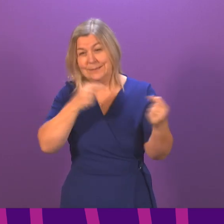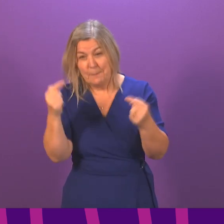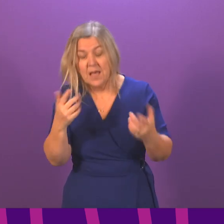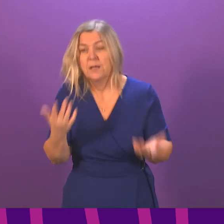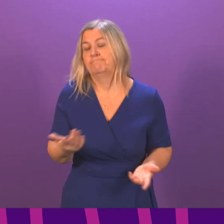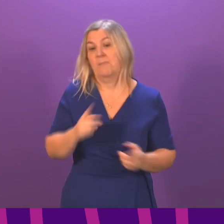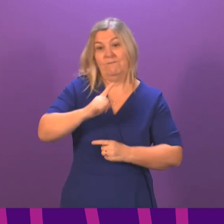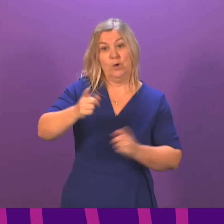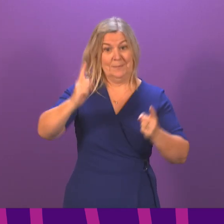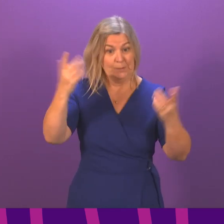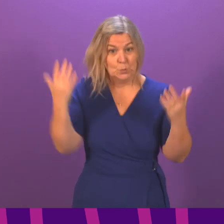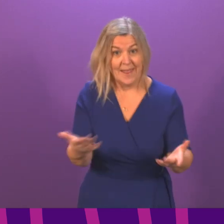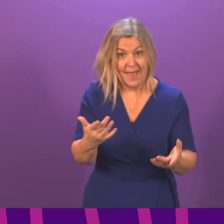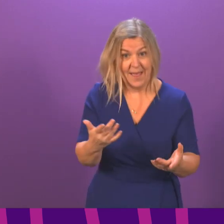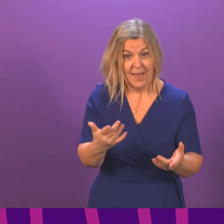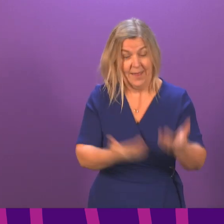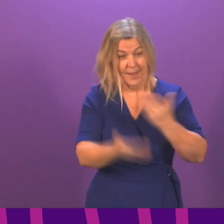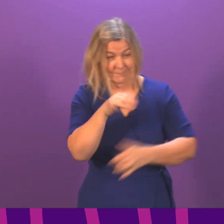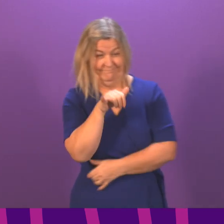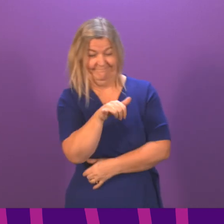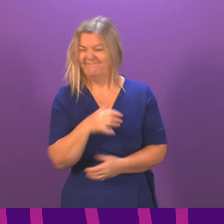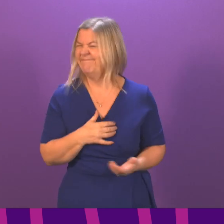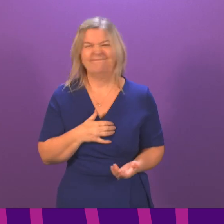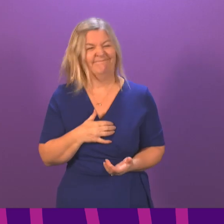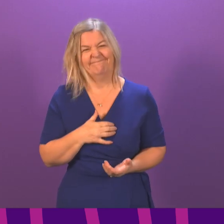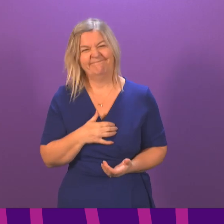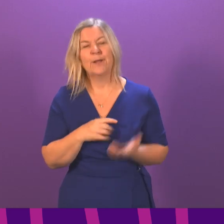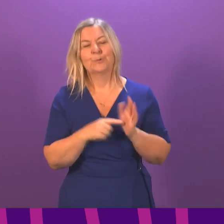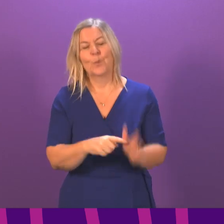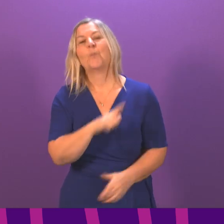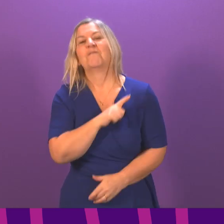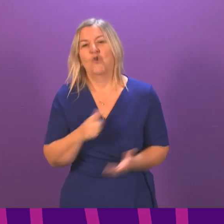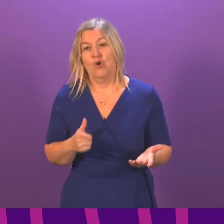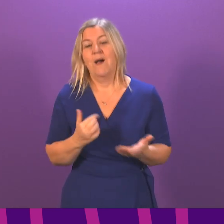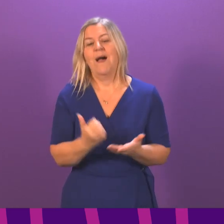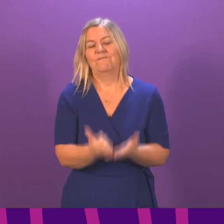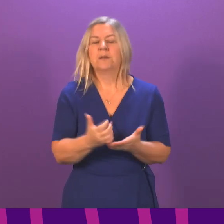from the First Minister here today only serve to show why the advice needs to be brought